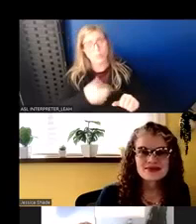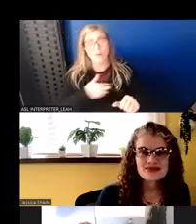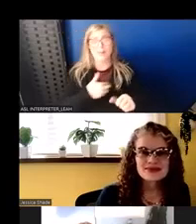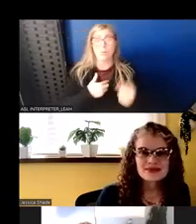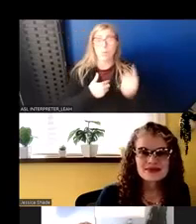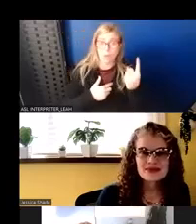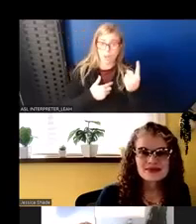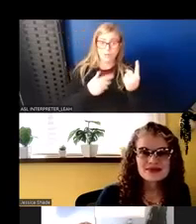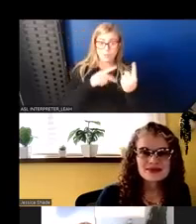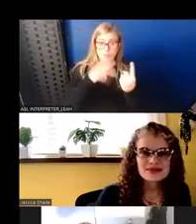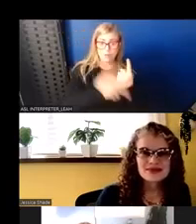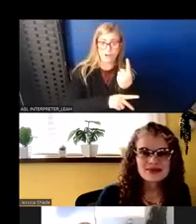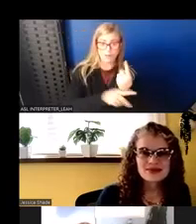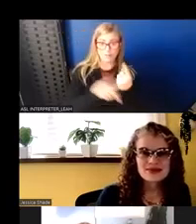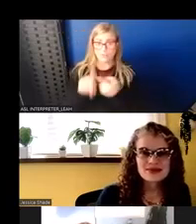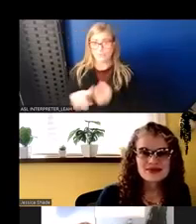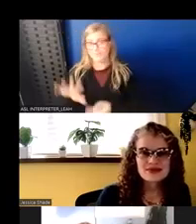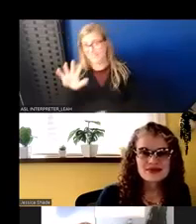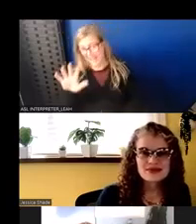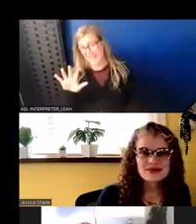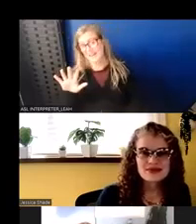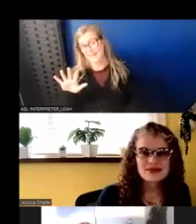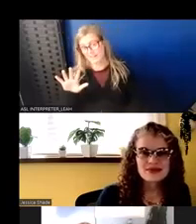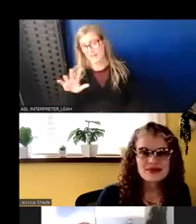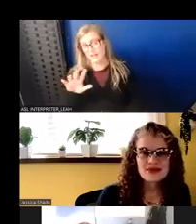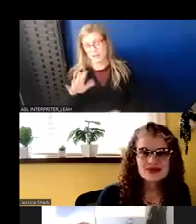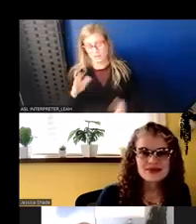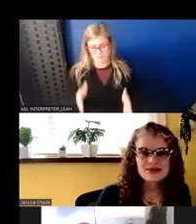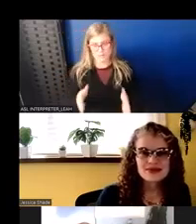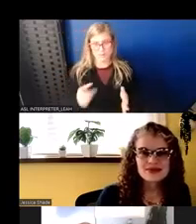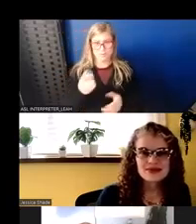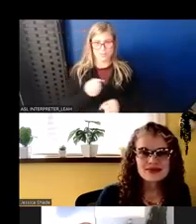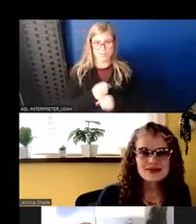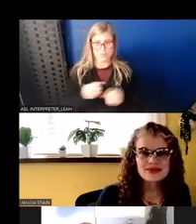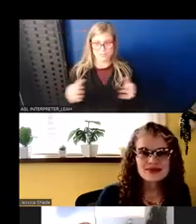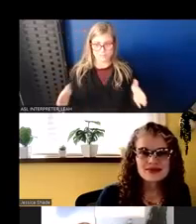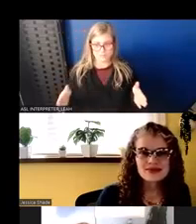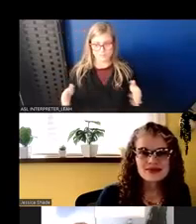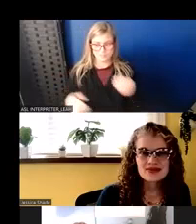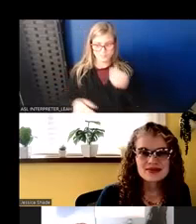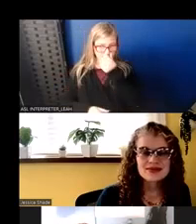And when we, someone else studying team science on campus,